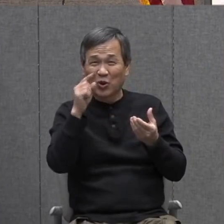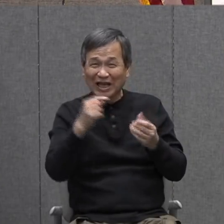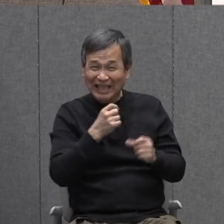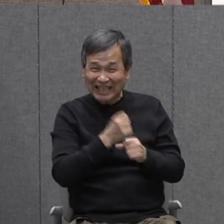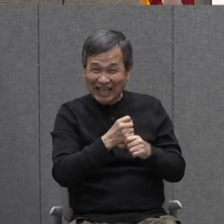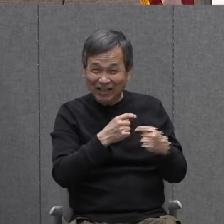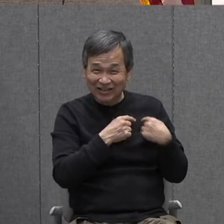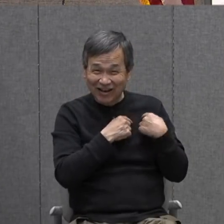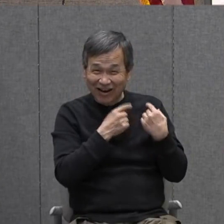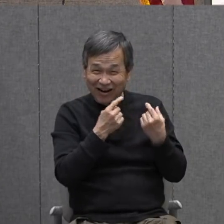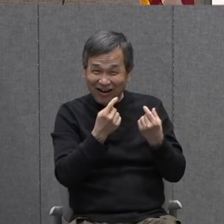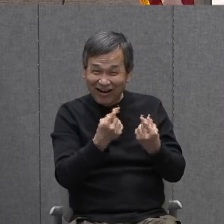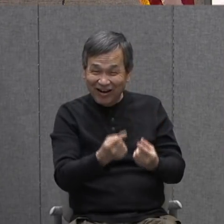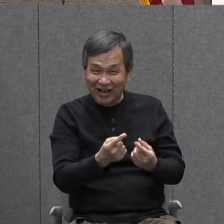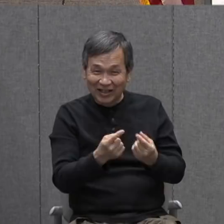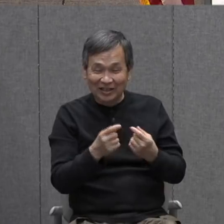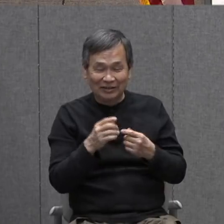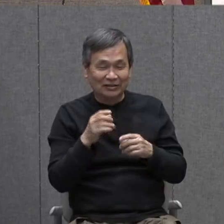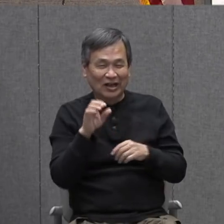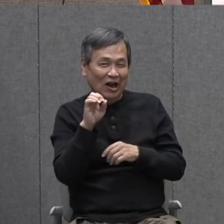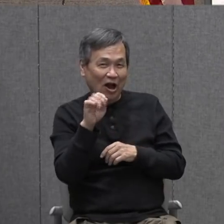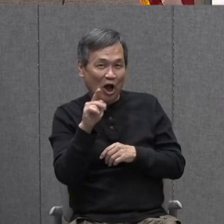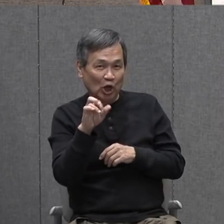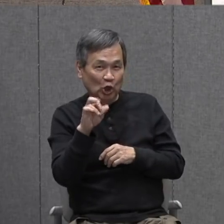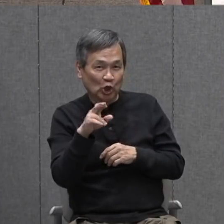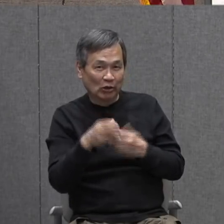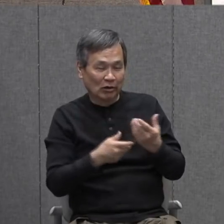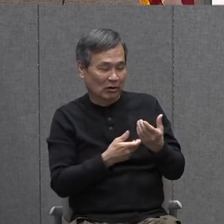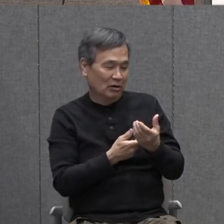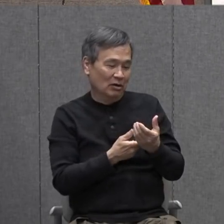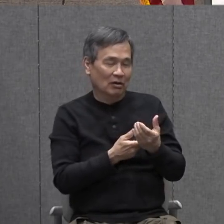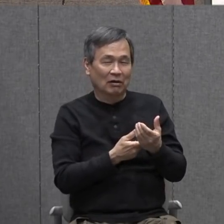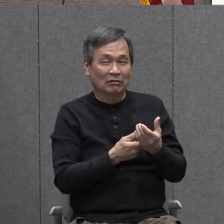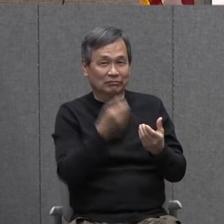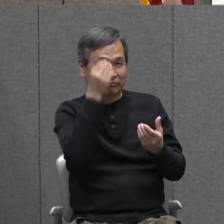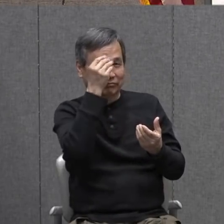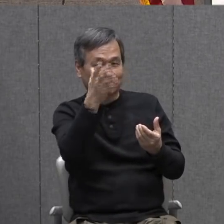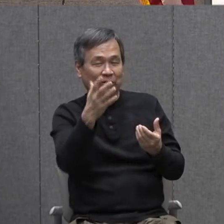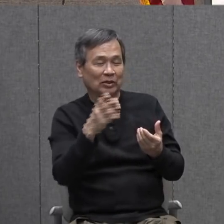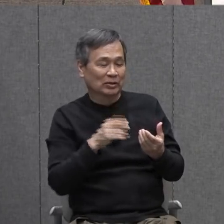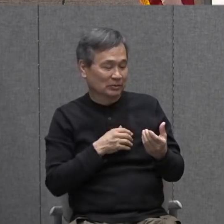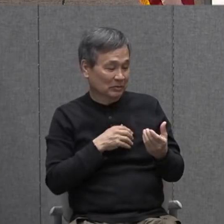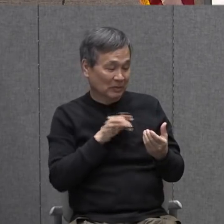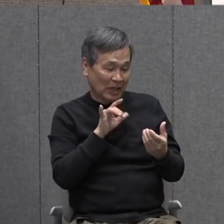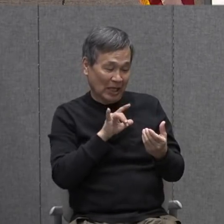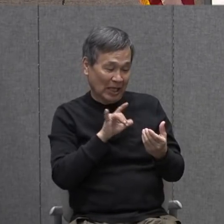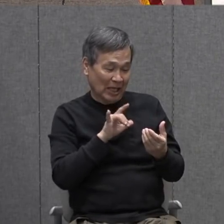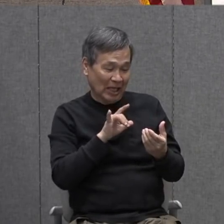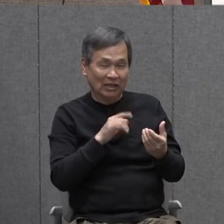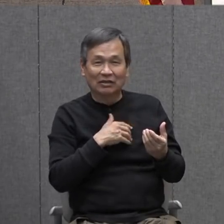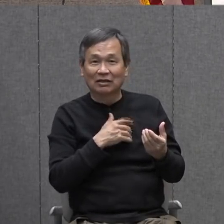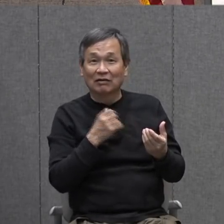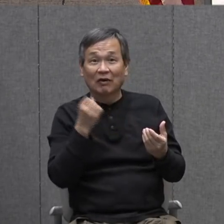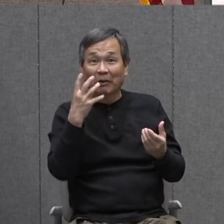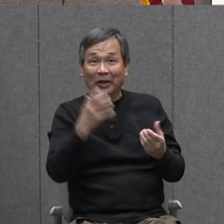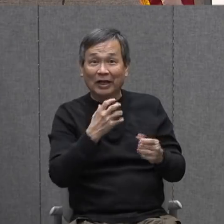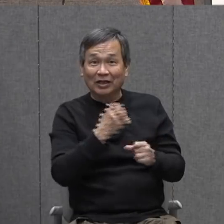and it's this little otter friend. And I love him obviously because he stayed with me through all these grown up years.